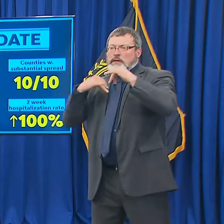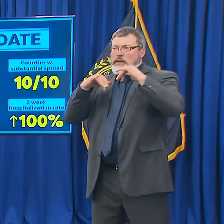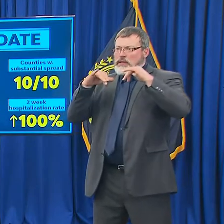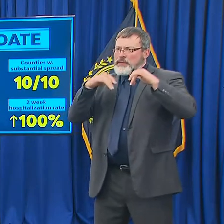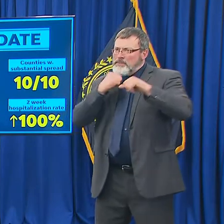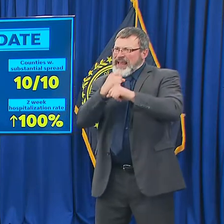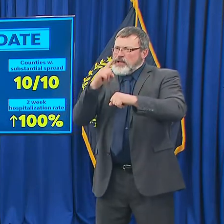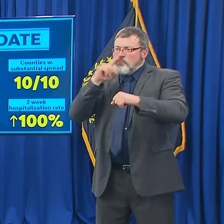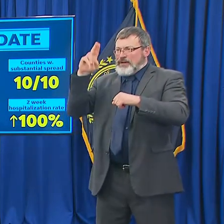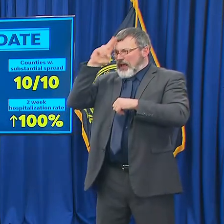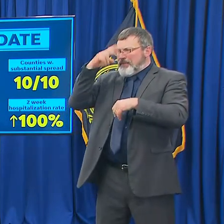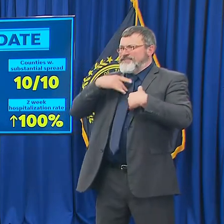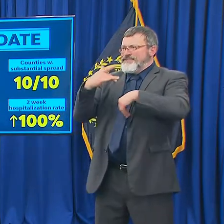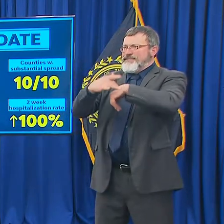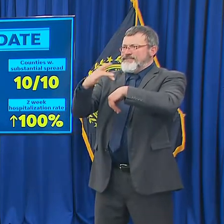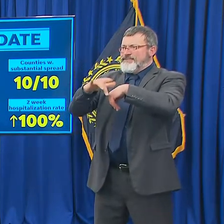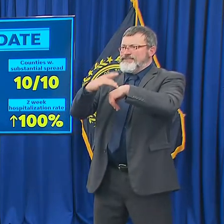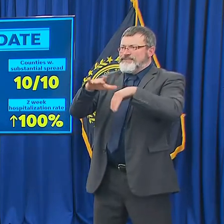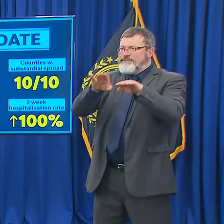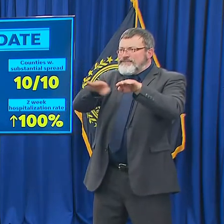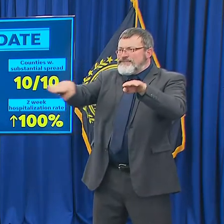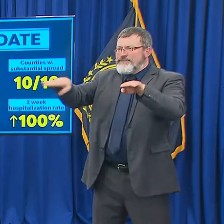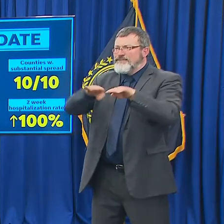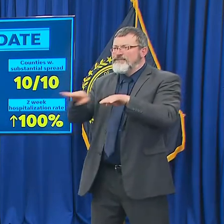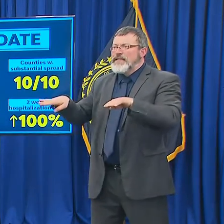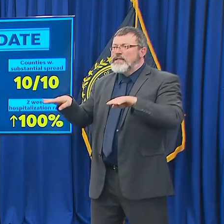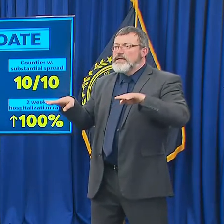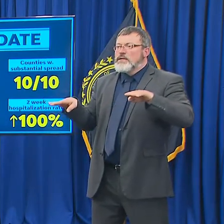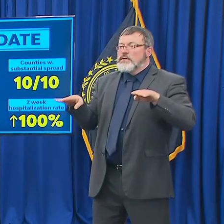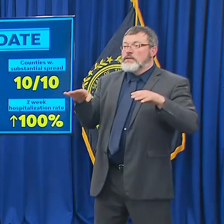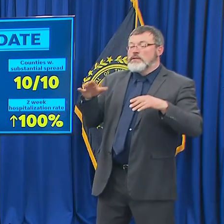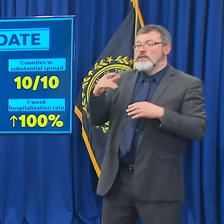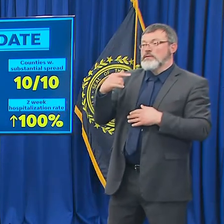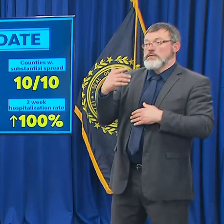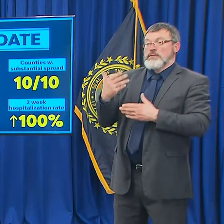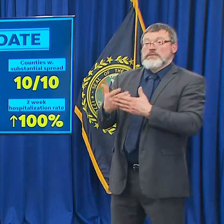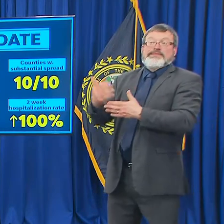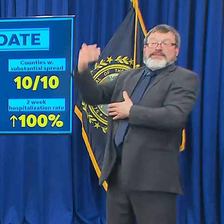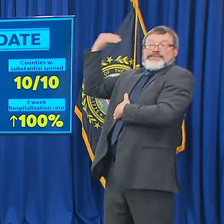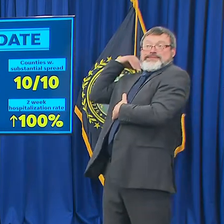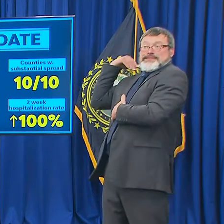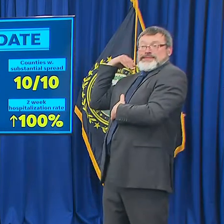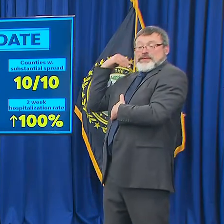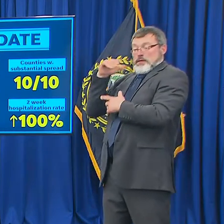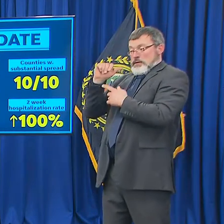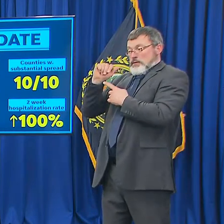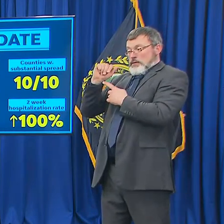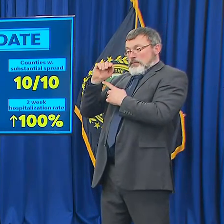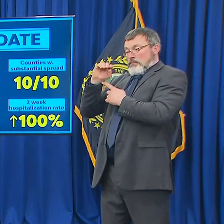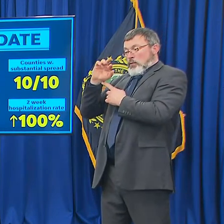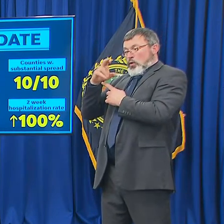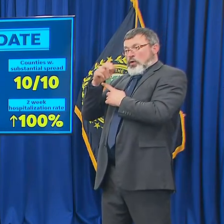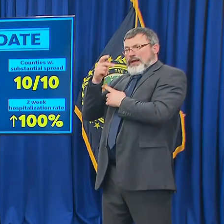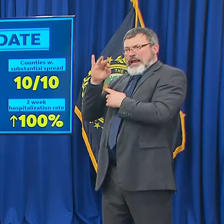that level of importance knowing that the holidays are upon us as well unforeseen is only going to get worse. But again, nothing we can't manage